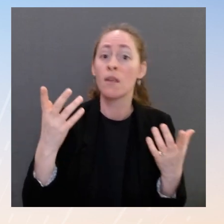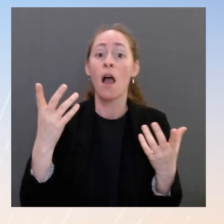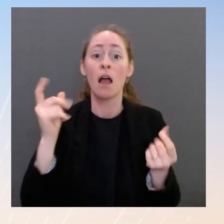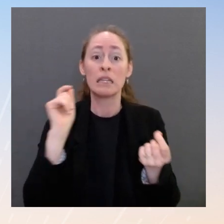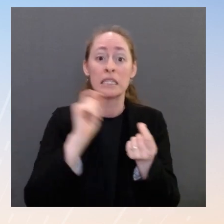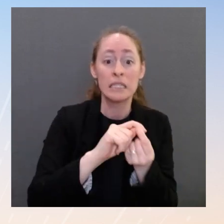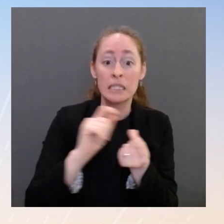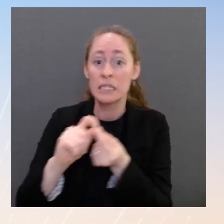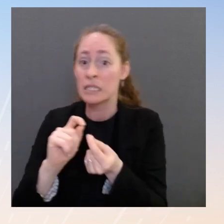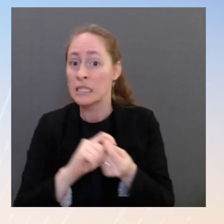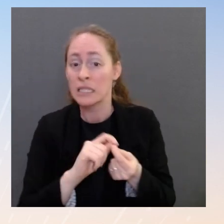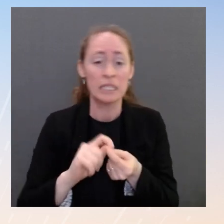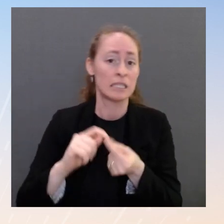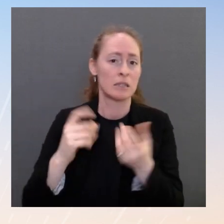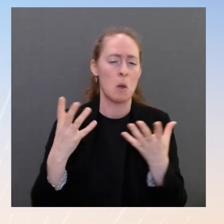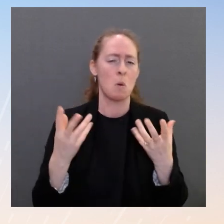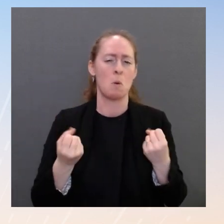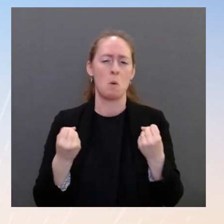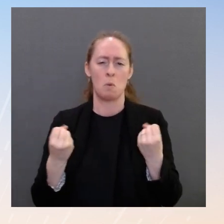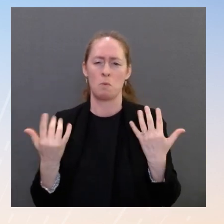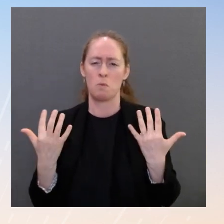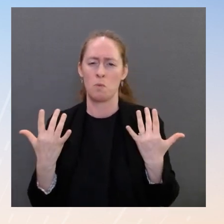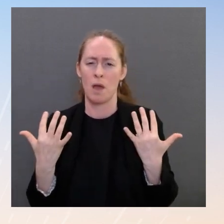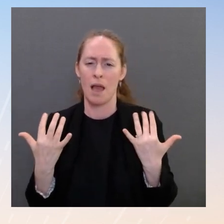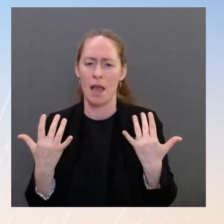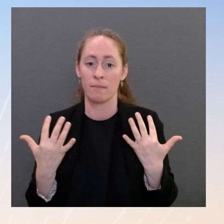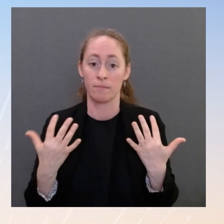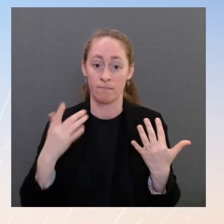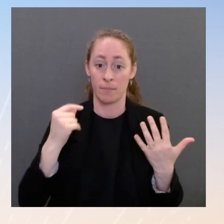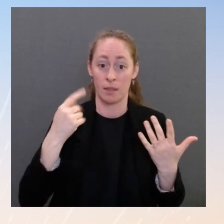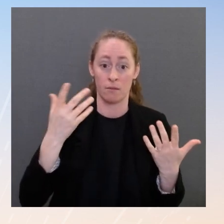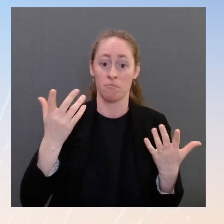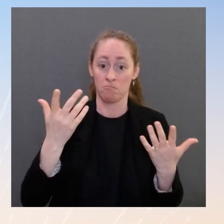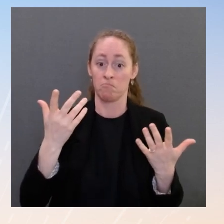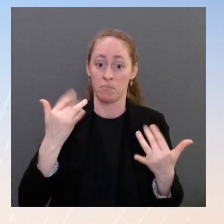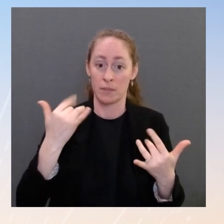But there is plans for this to be a proposal to go through the fiscal year.